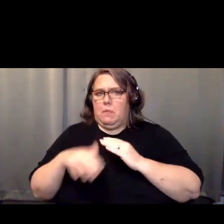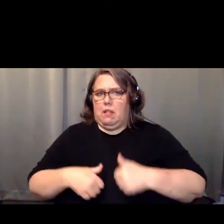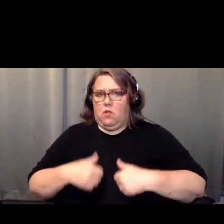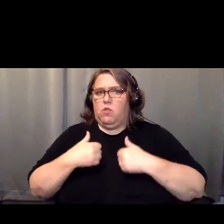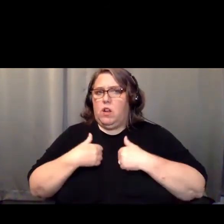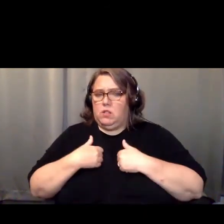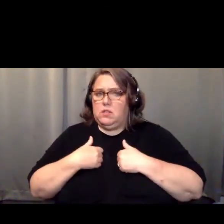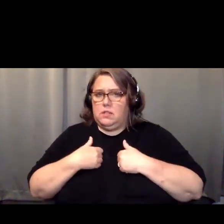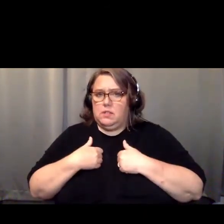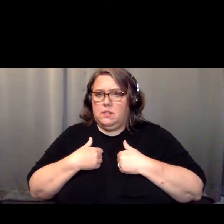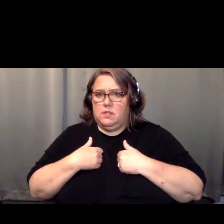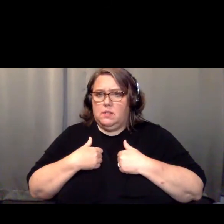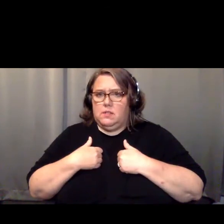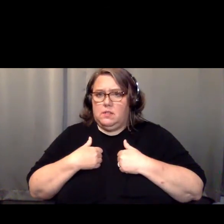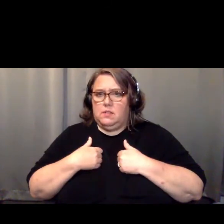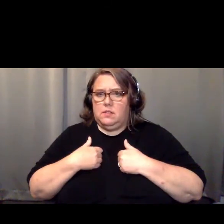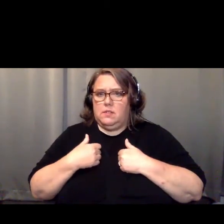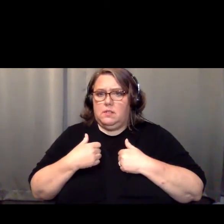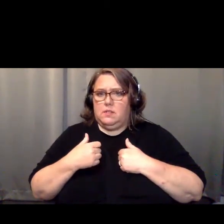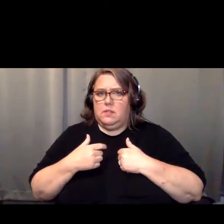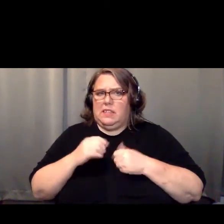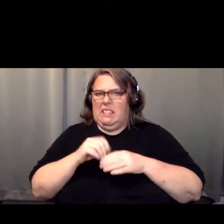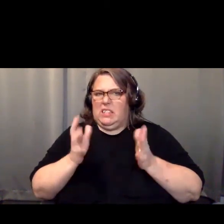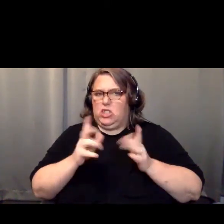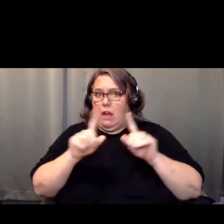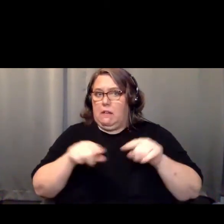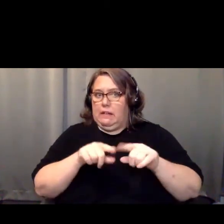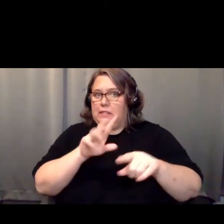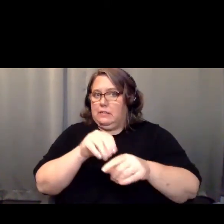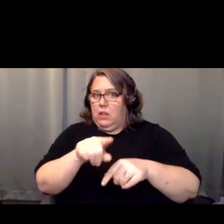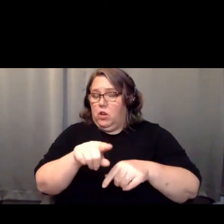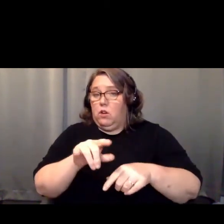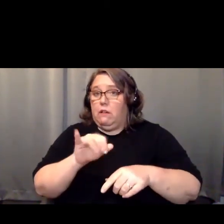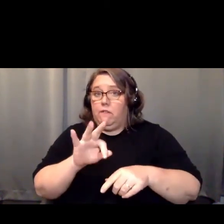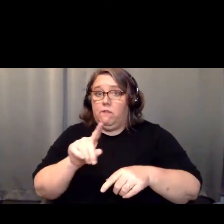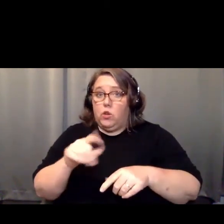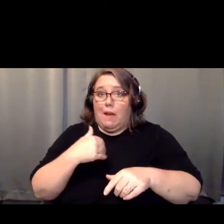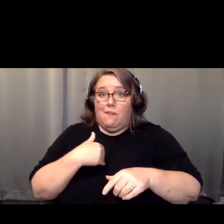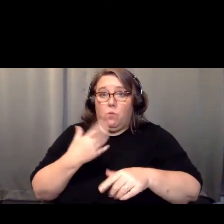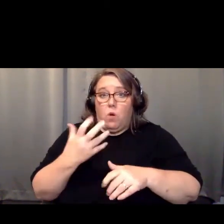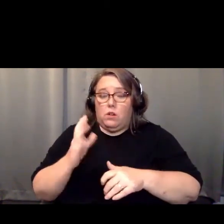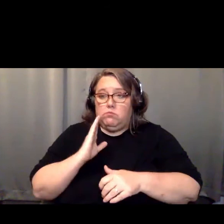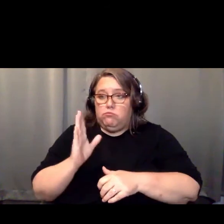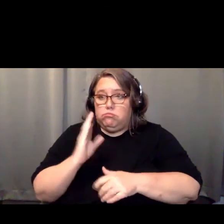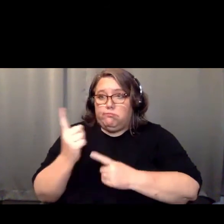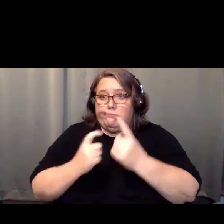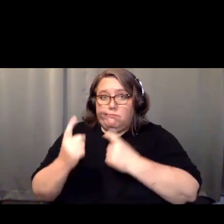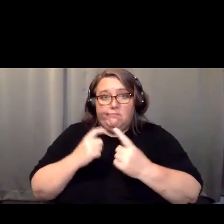before I started my presentation, but what most definitely, if you have an individual question that you would like to ask,